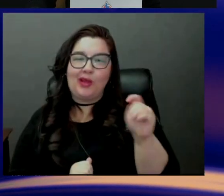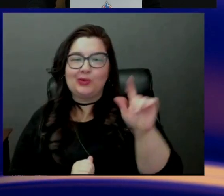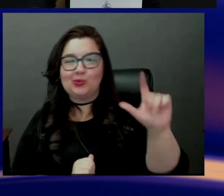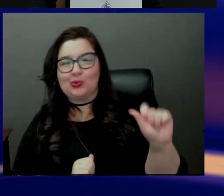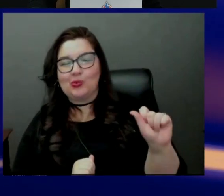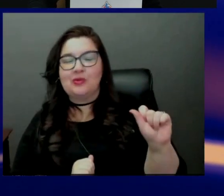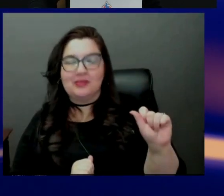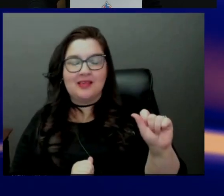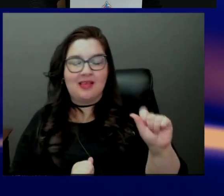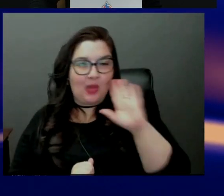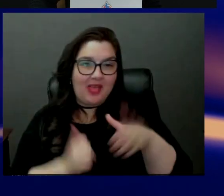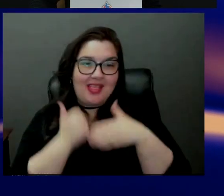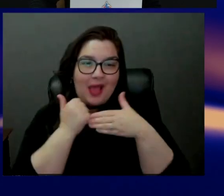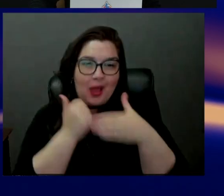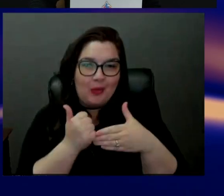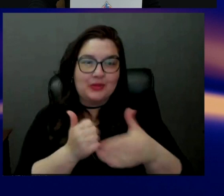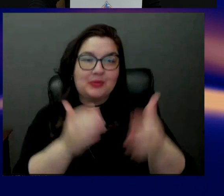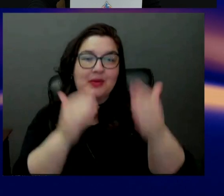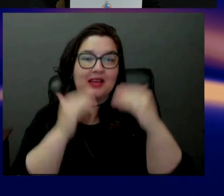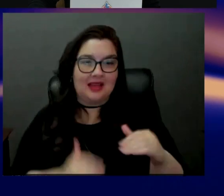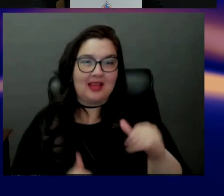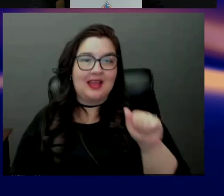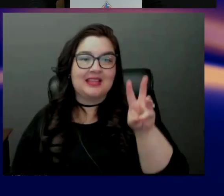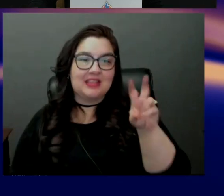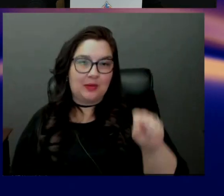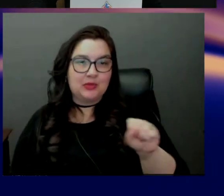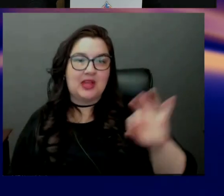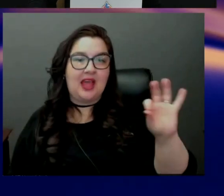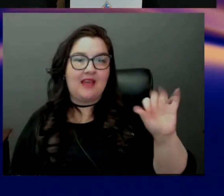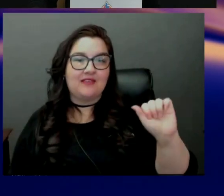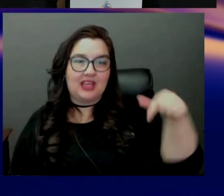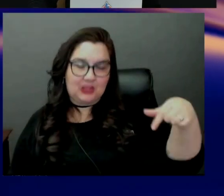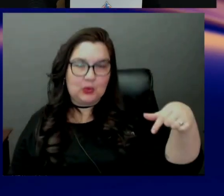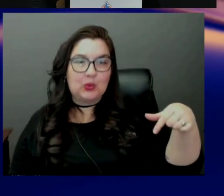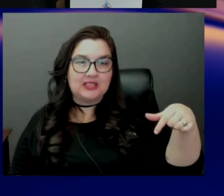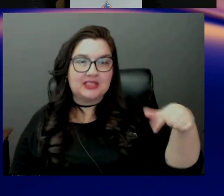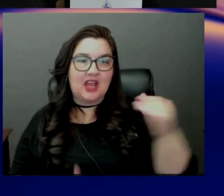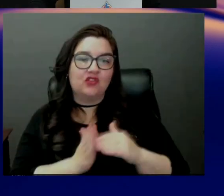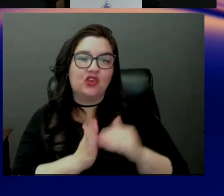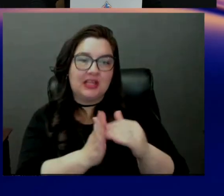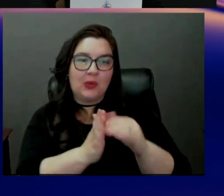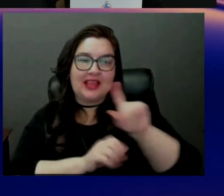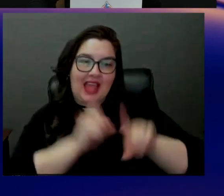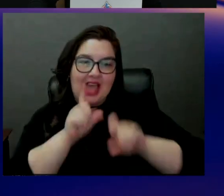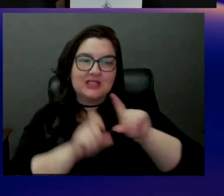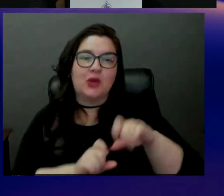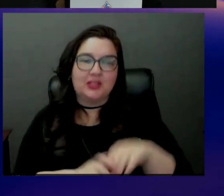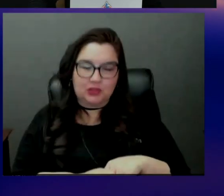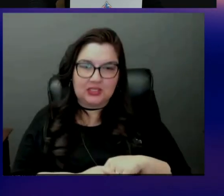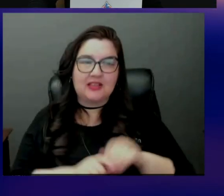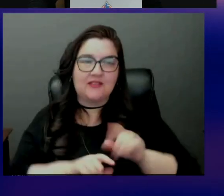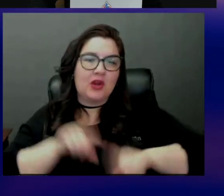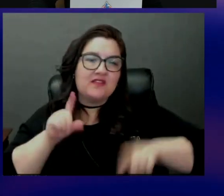So up next, we also have our AWS FAQs, the frequently asked questions for various services and we can see a couple here